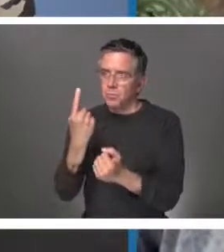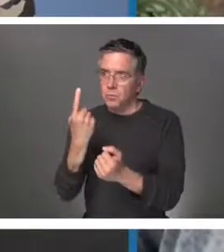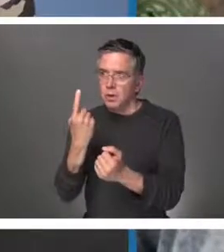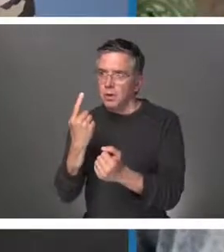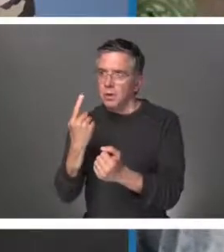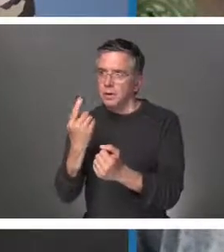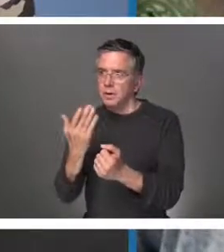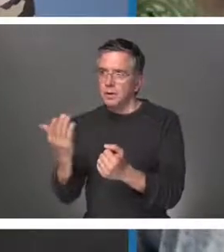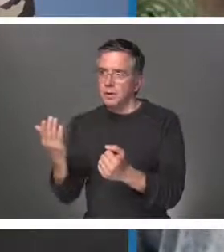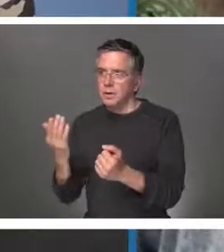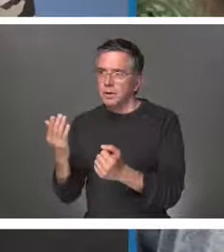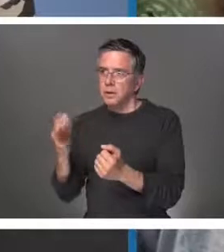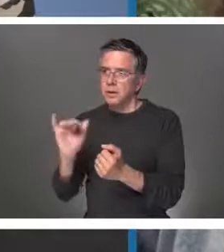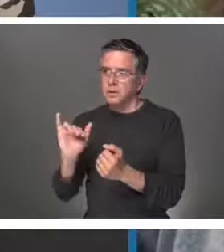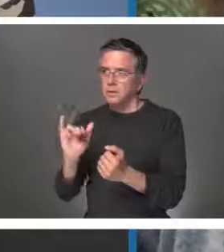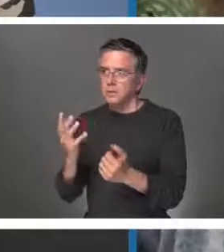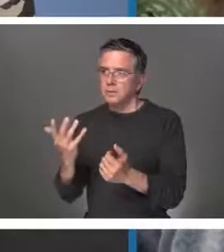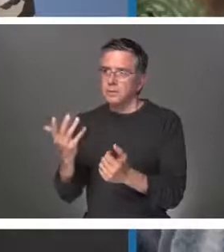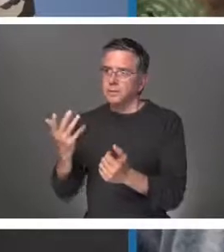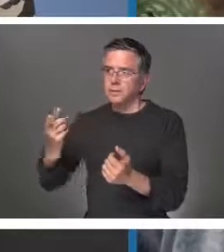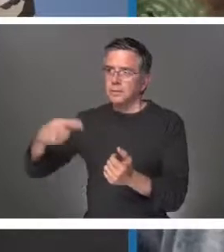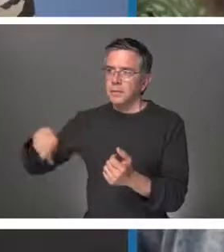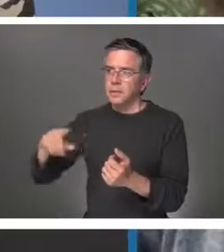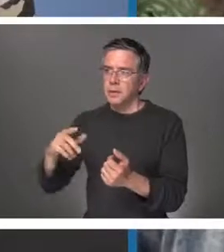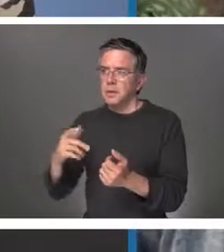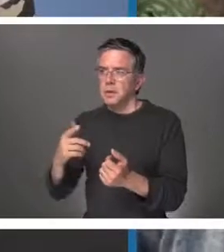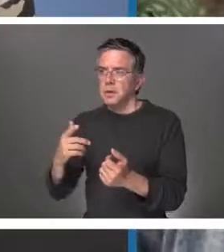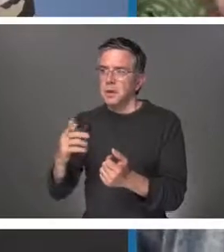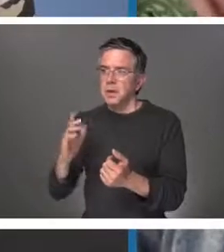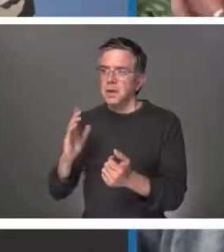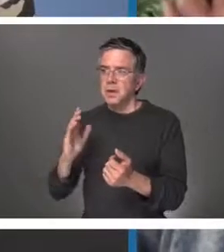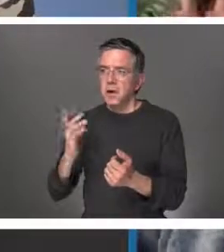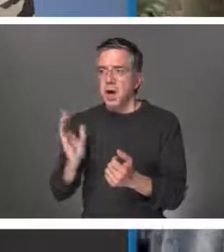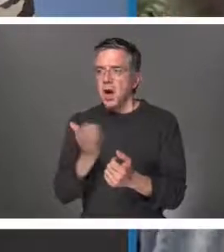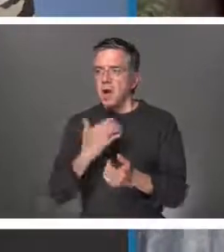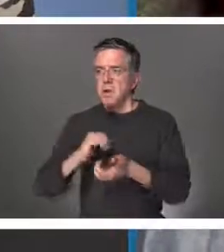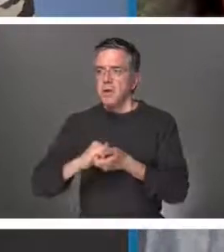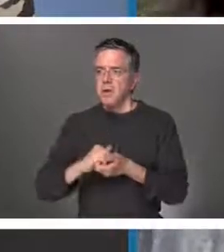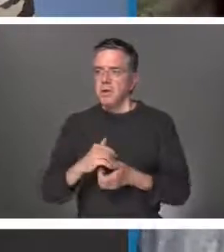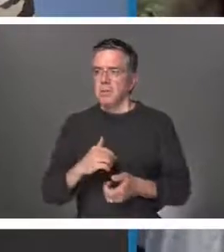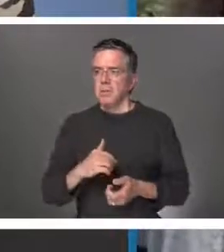like don't think they can do. And I have an appreciation for being in a region